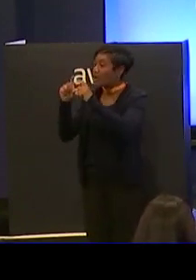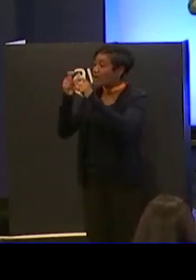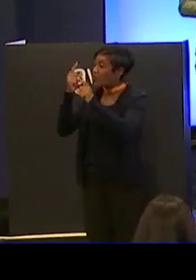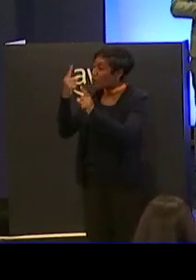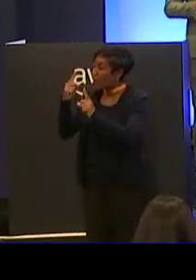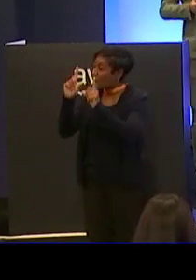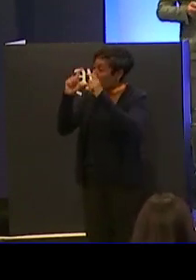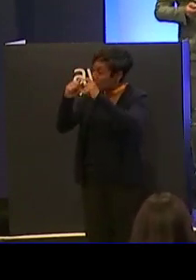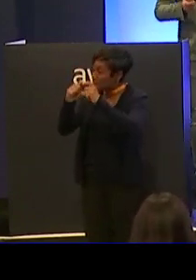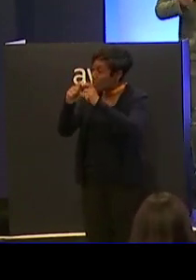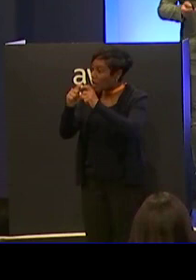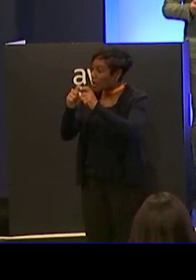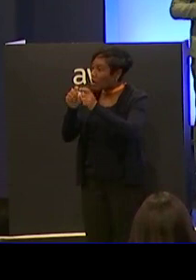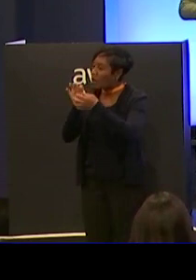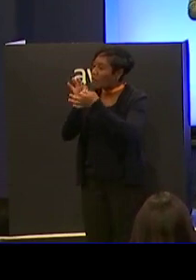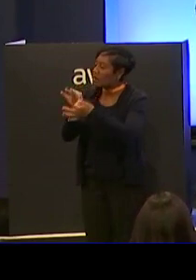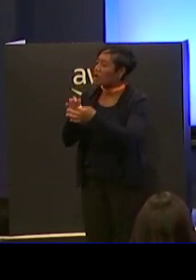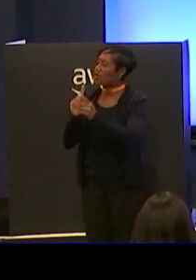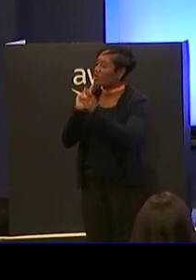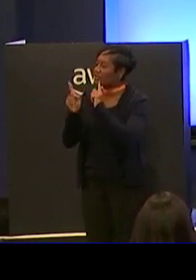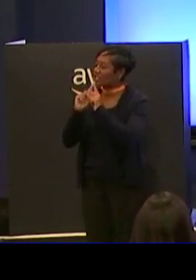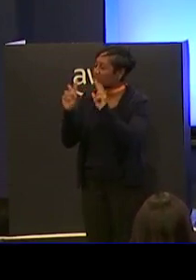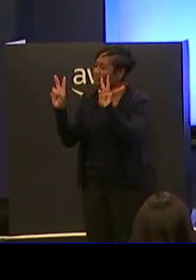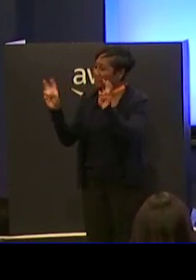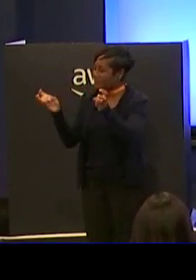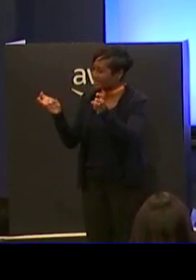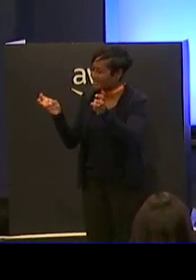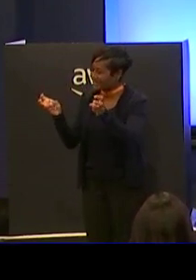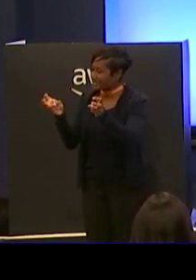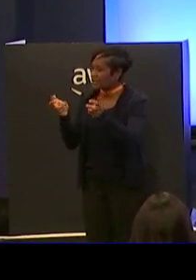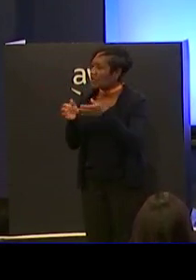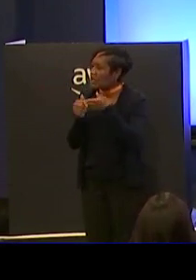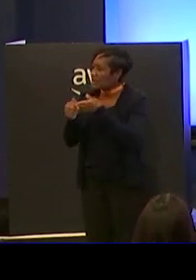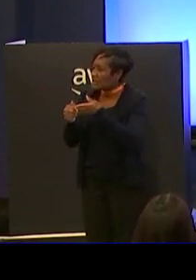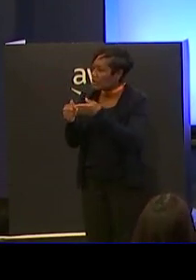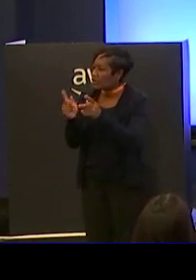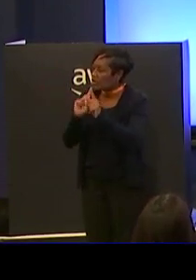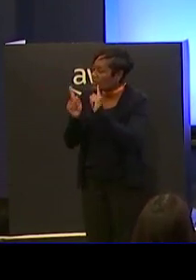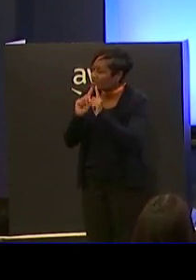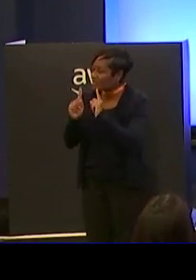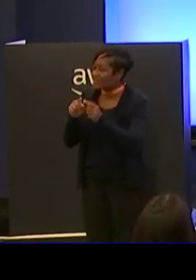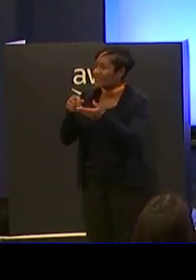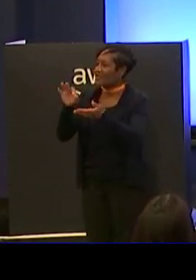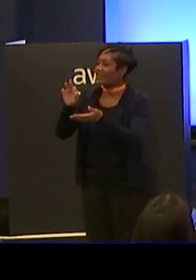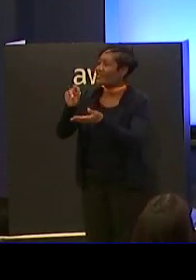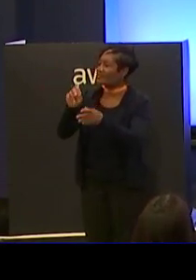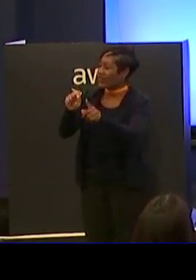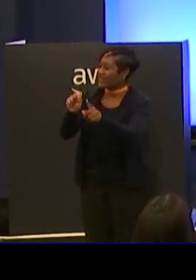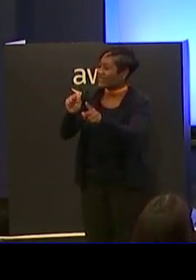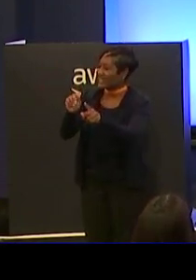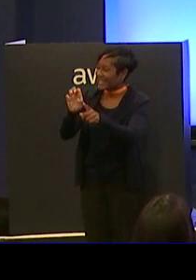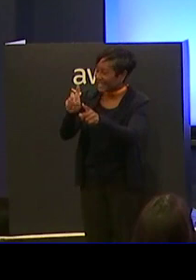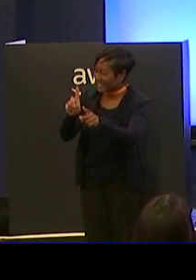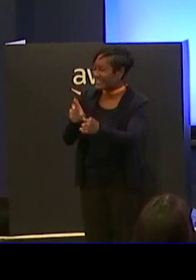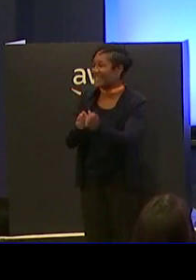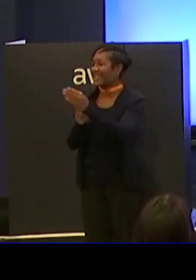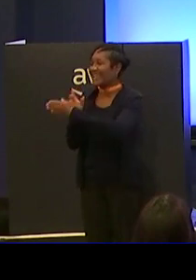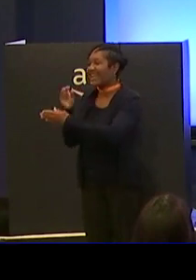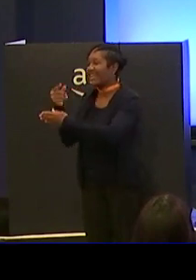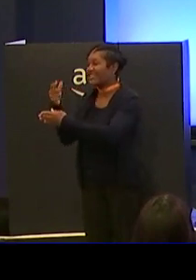a conversational topic that drives the conversation between the front end and the generative AI